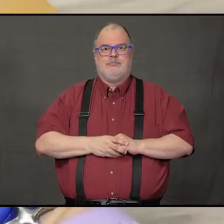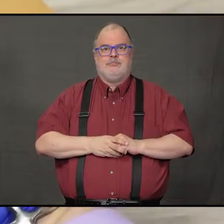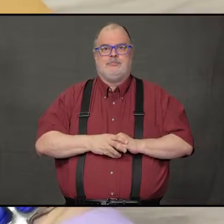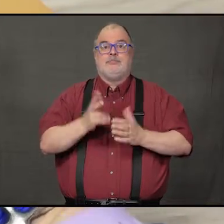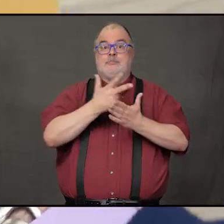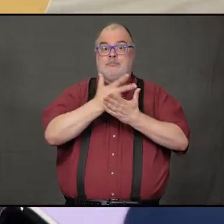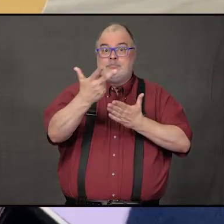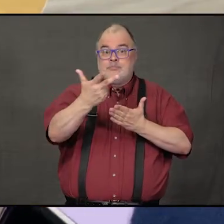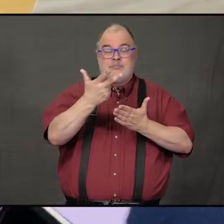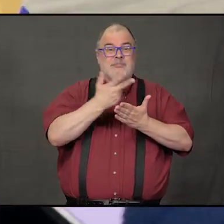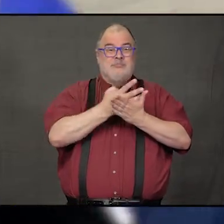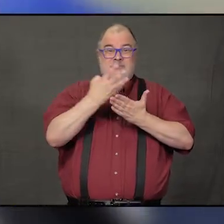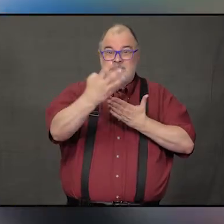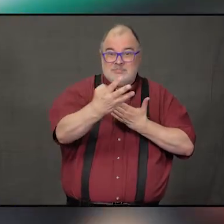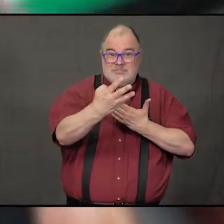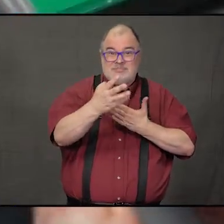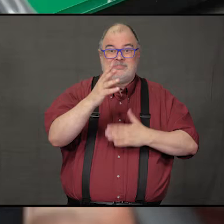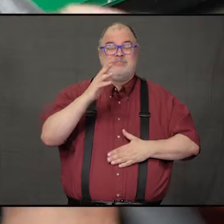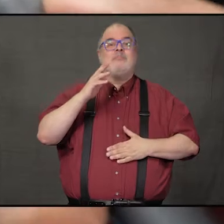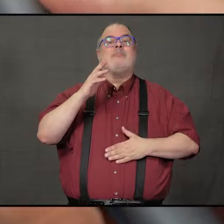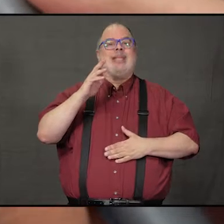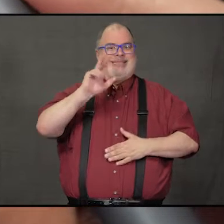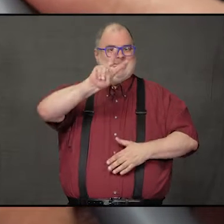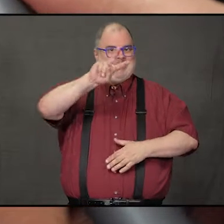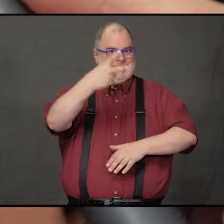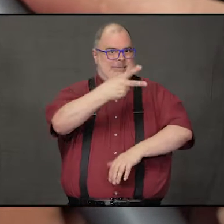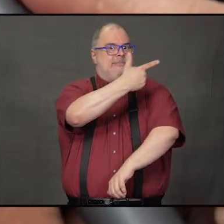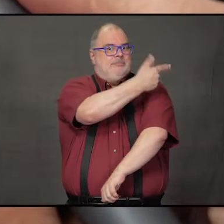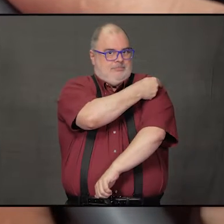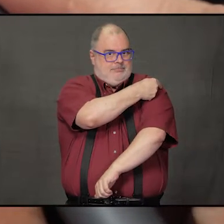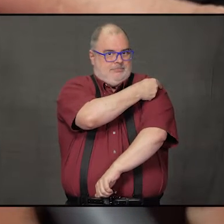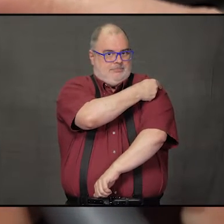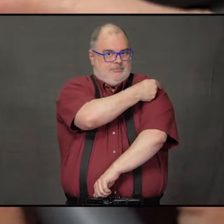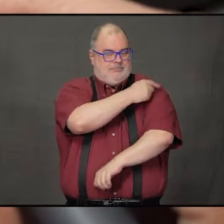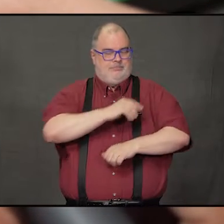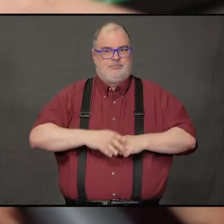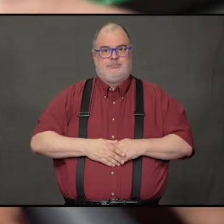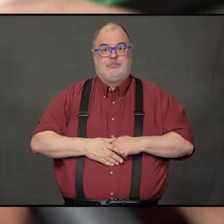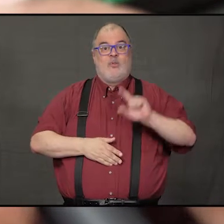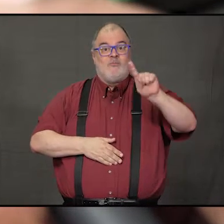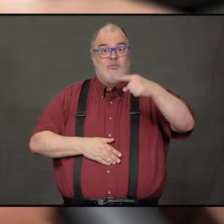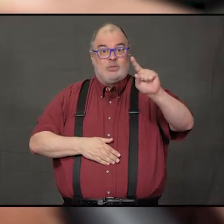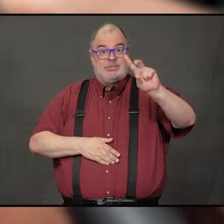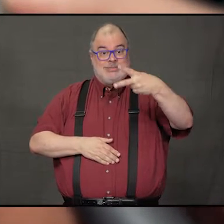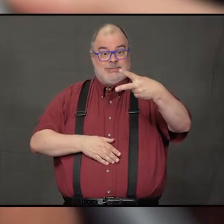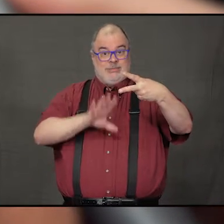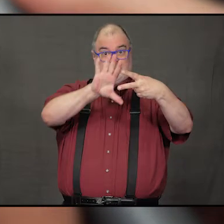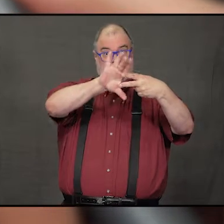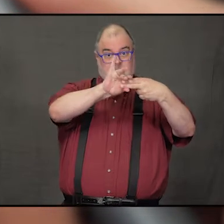Three or four weeks later – you will get a 2nd shot. This is called the “primary series”.